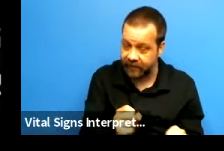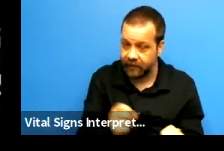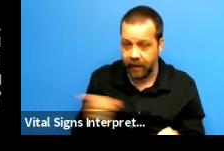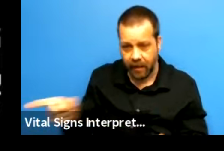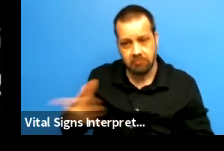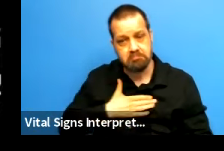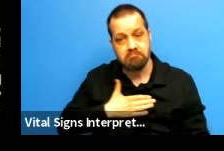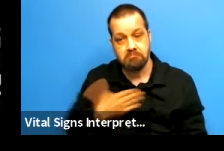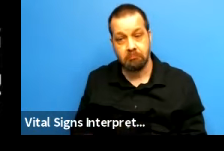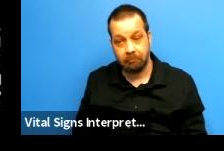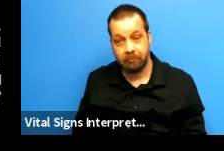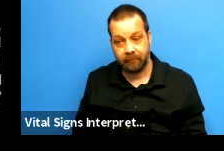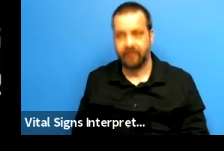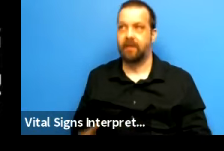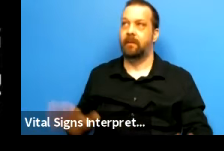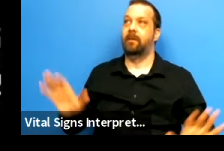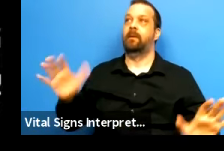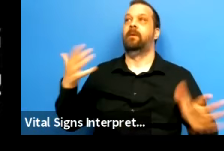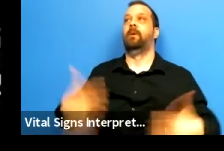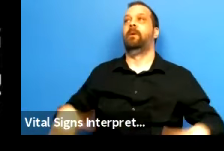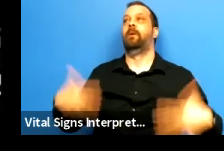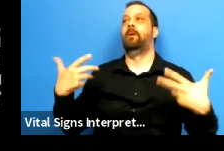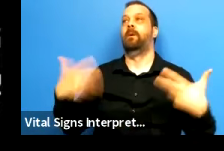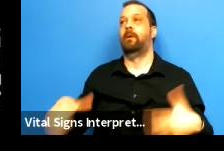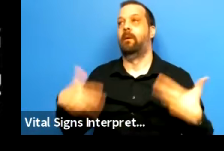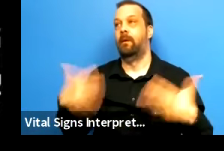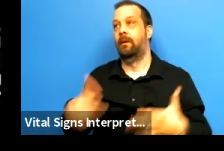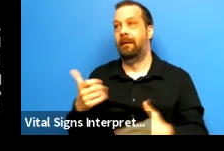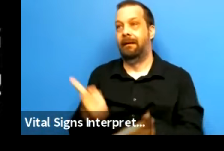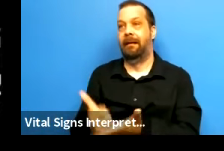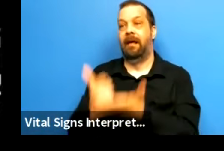It really has made a difference. Next slide.